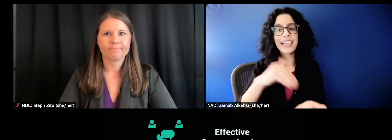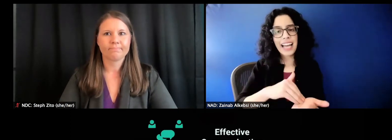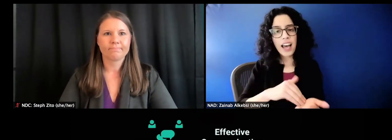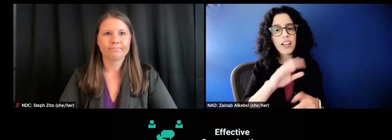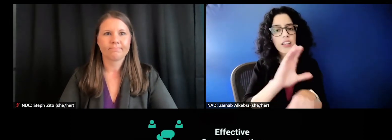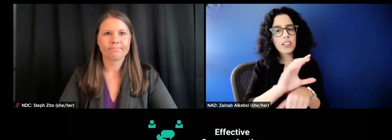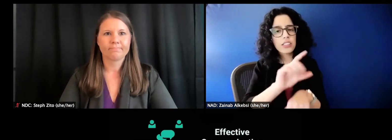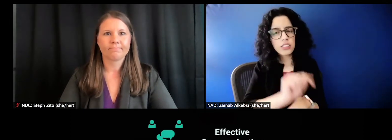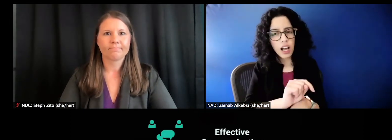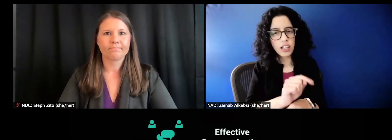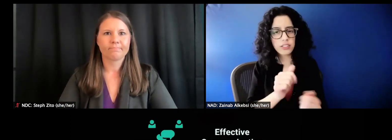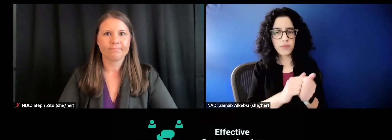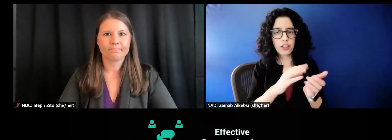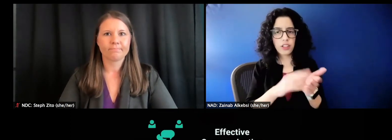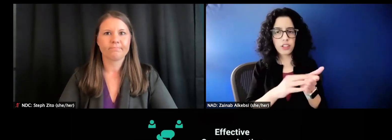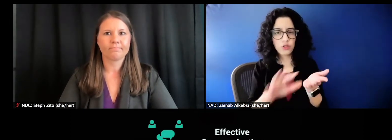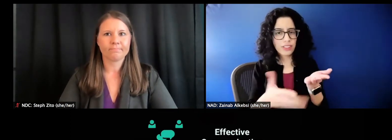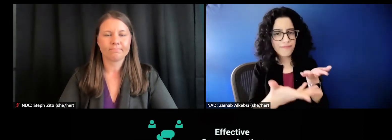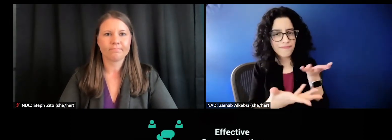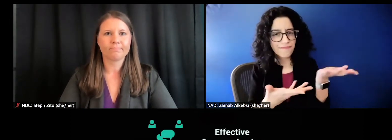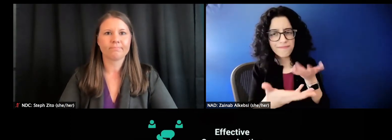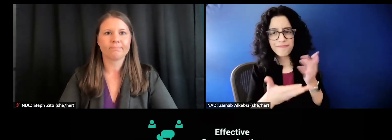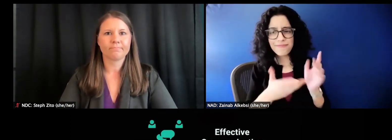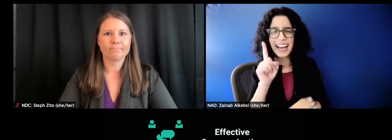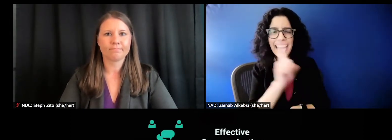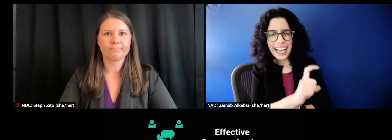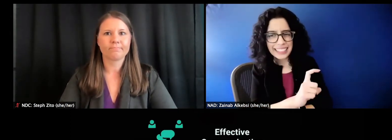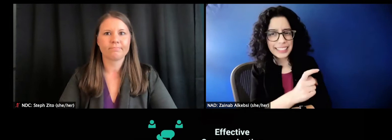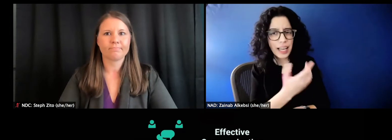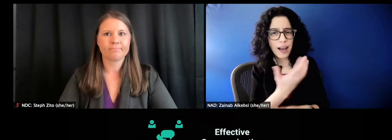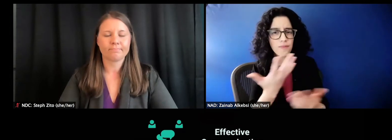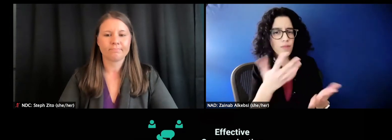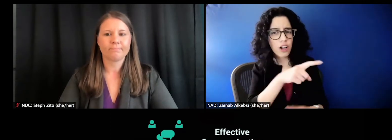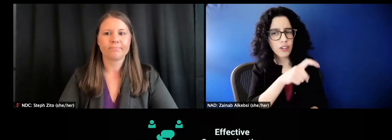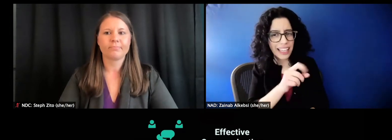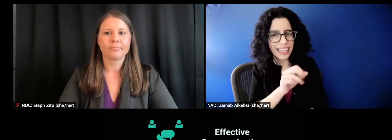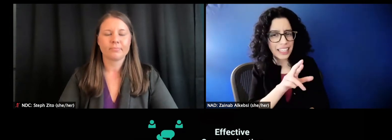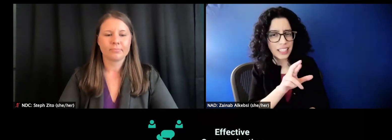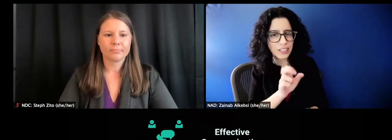Again, consult with the student. Ask them what their needs are.